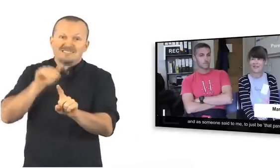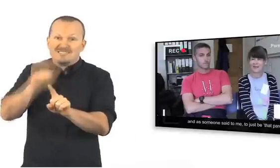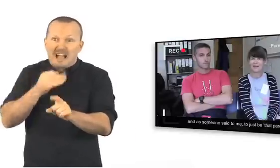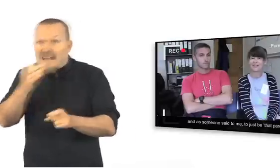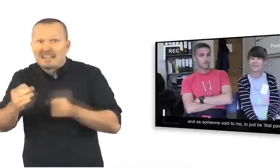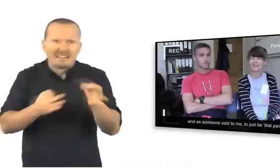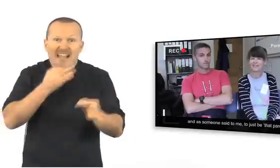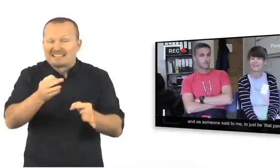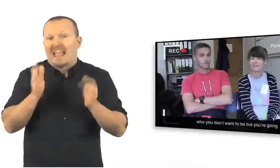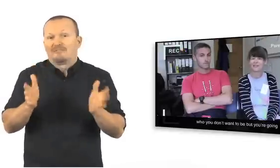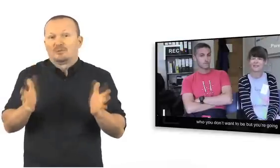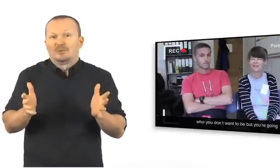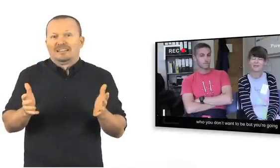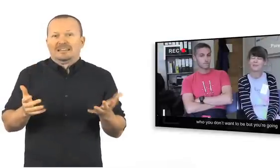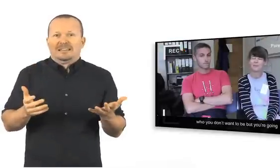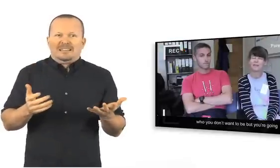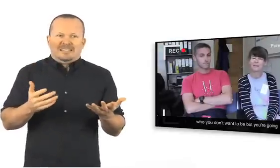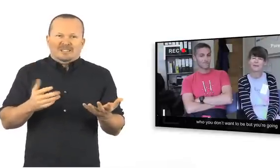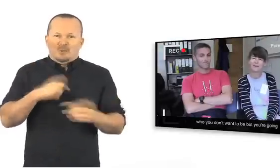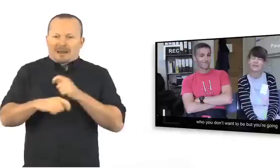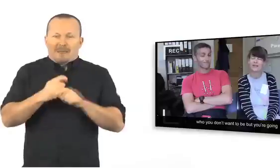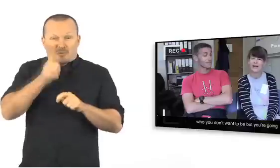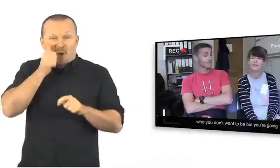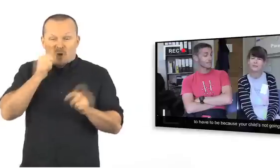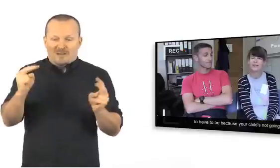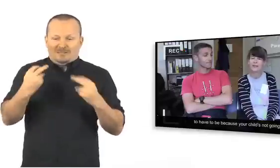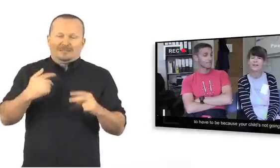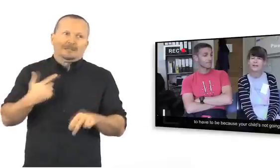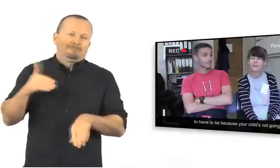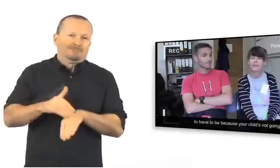to just be ‘that parent’ who you don’t want to be but you’re going to have to be